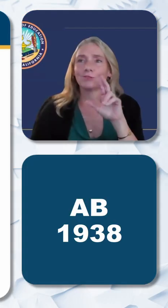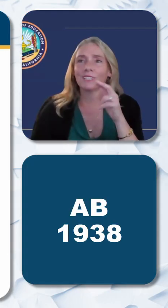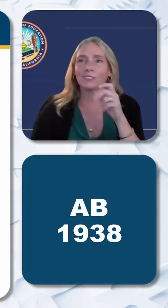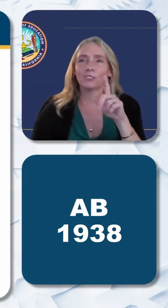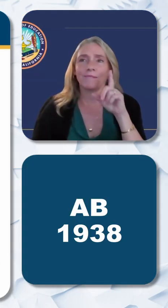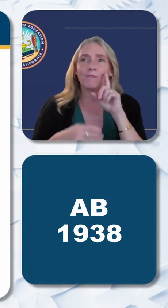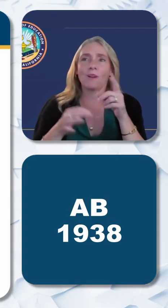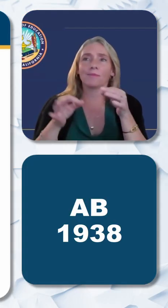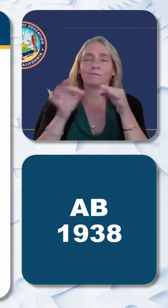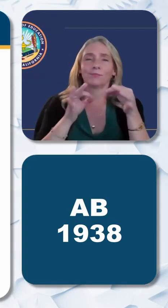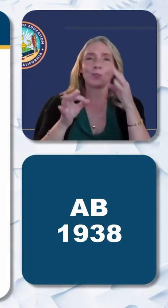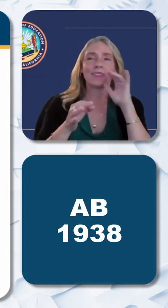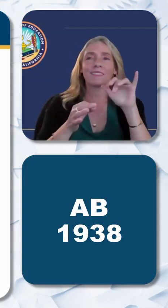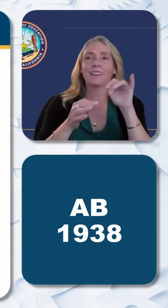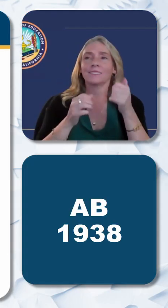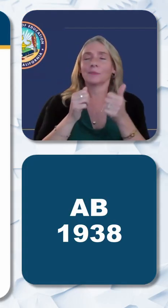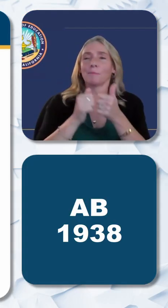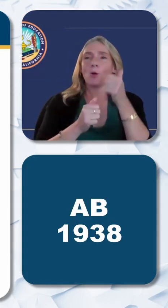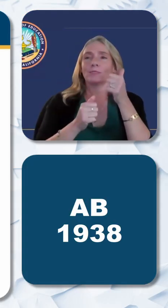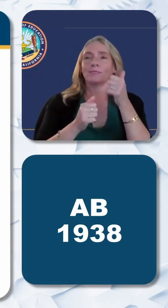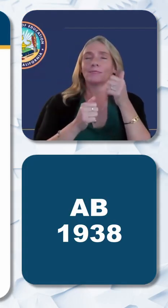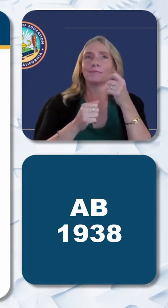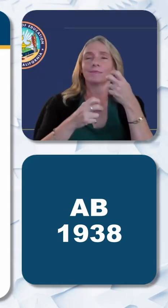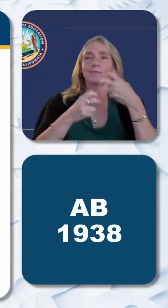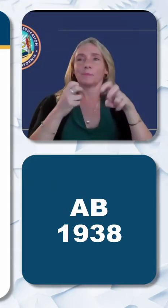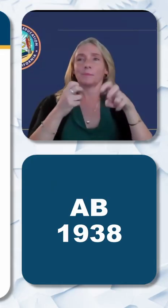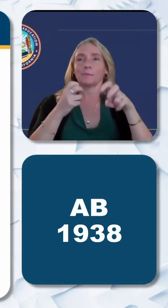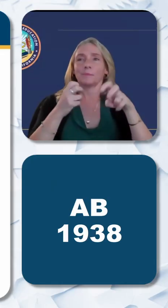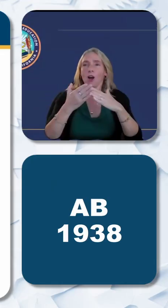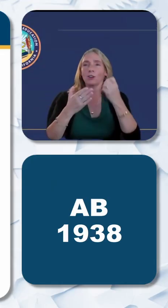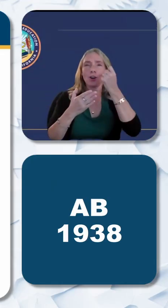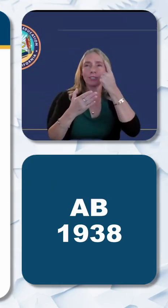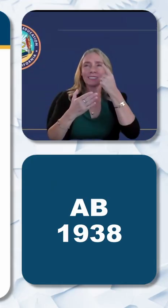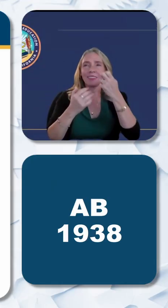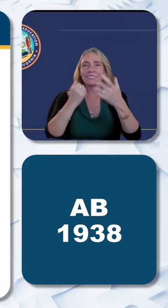[Nancy Hlibok Amann] Yes, thank you so much, Dr. Rachel Heenan, for giving that explanation. That